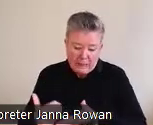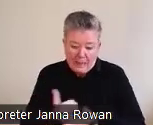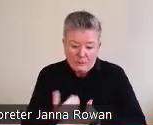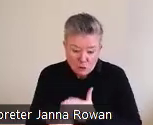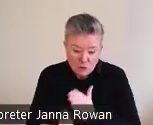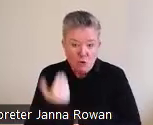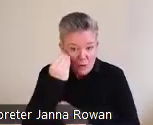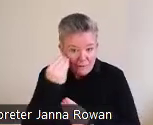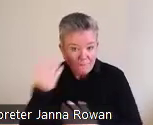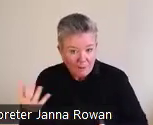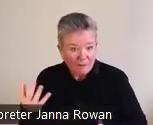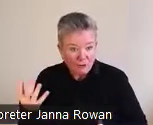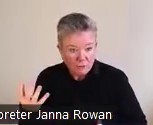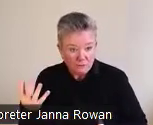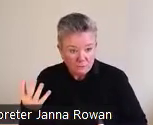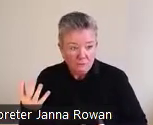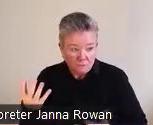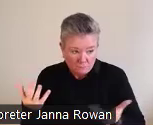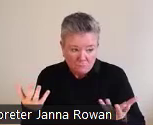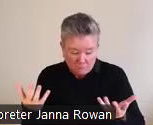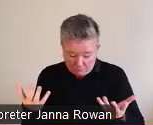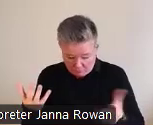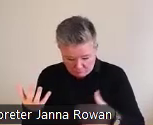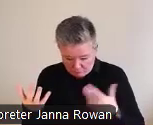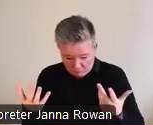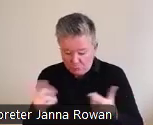is being sought out to new information to help